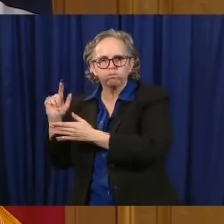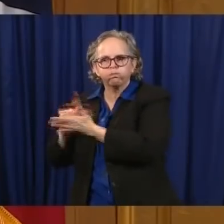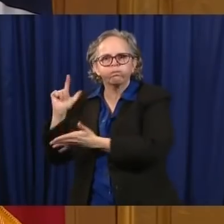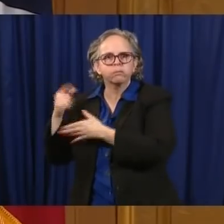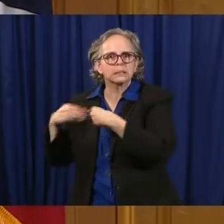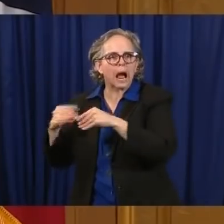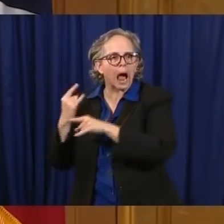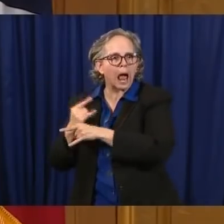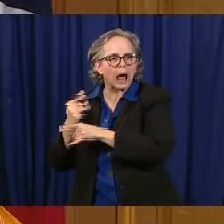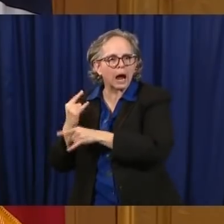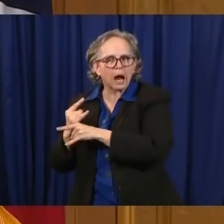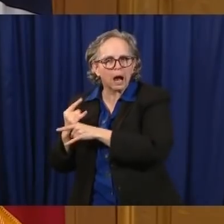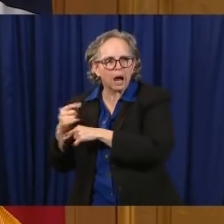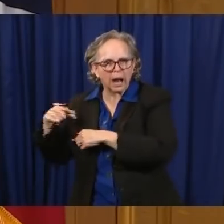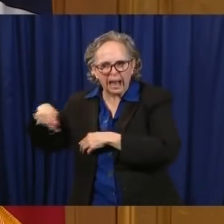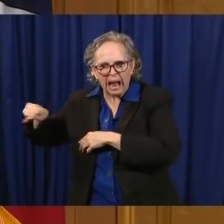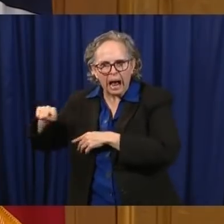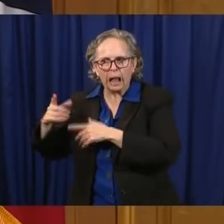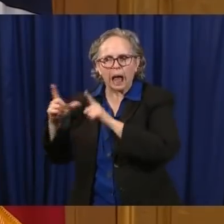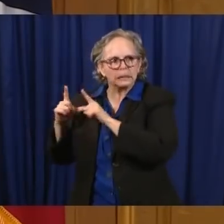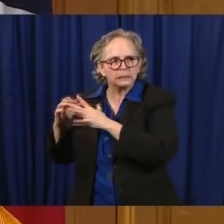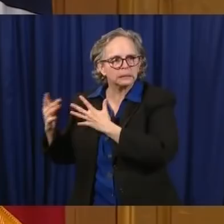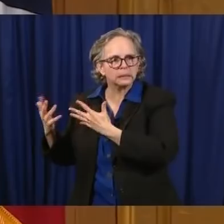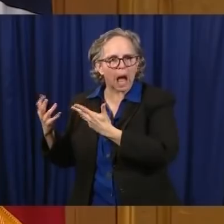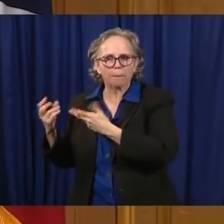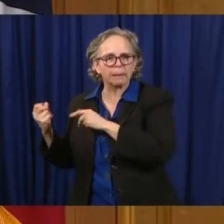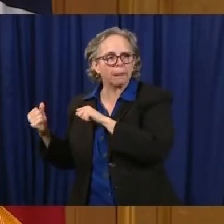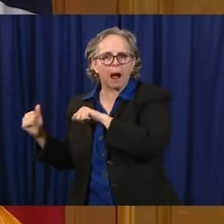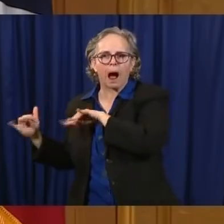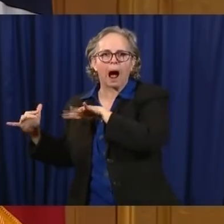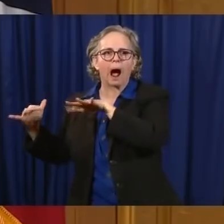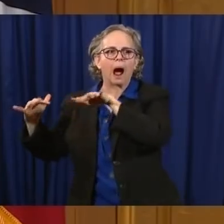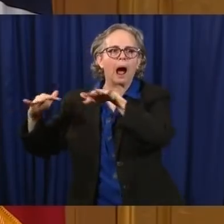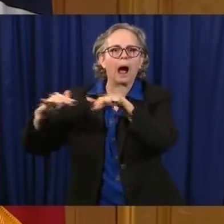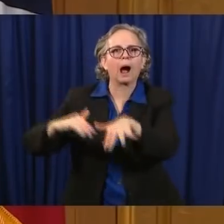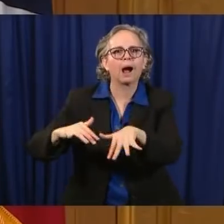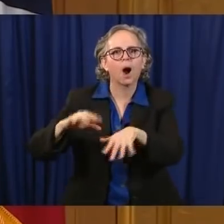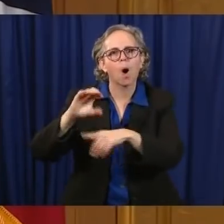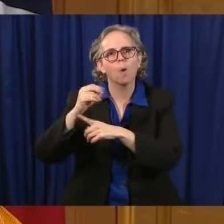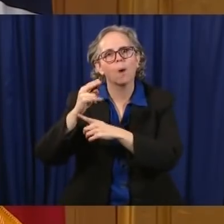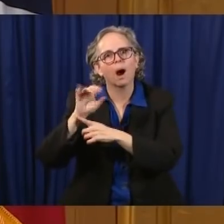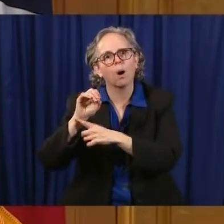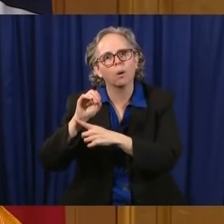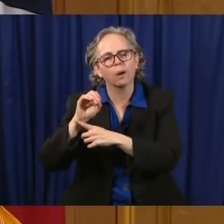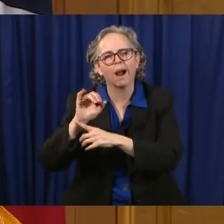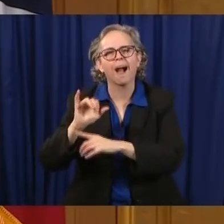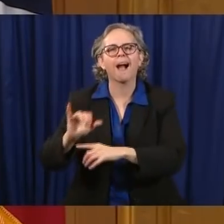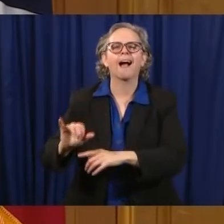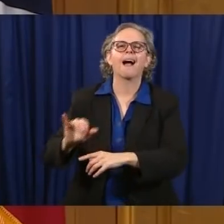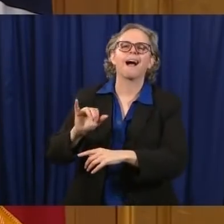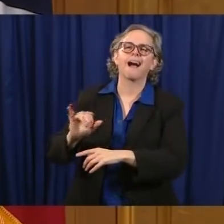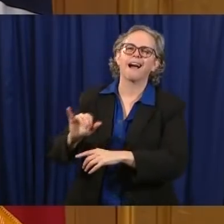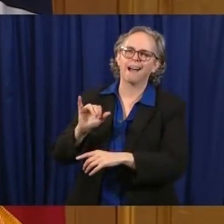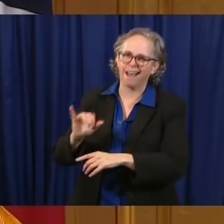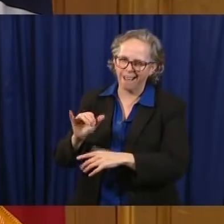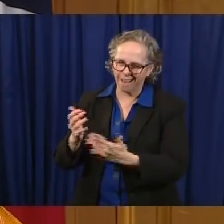BORDER COUNTIES IN WEST VIRGINIA HAVE RECENTLY PROHIBITED SALES OF LIQUOR TO THOSE WHO DON'T HAVE A WEST